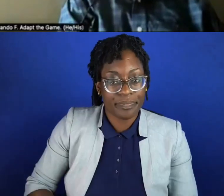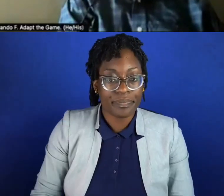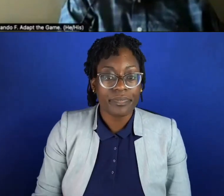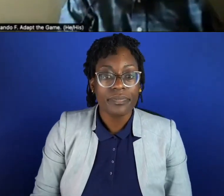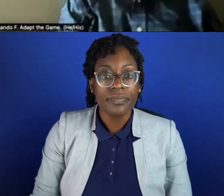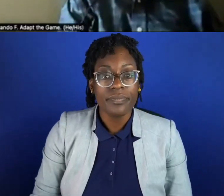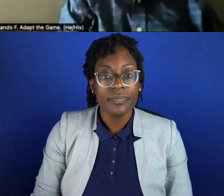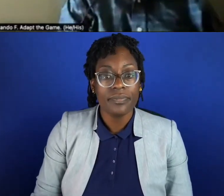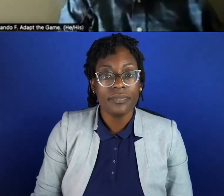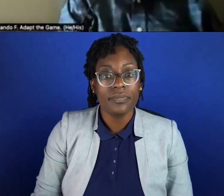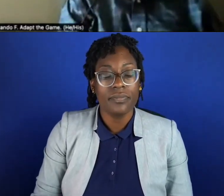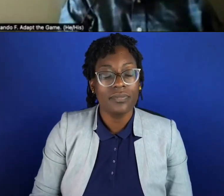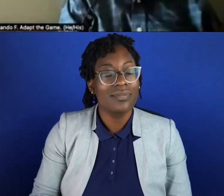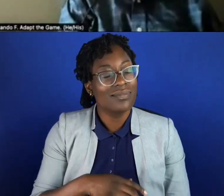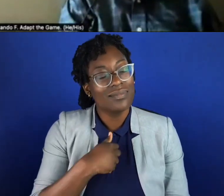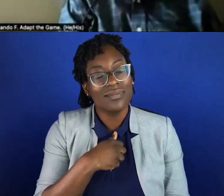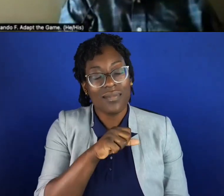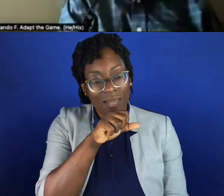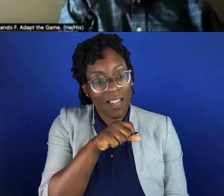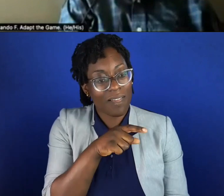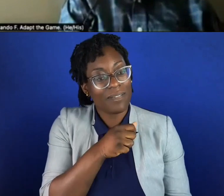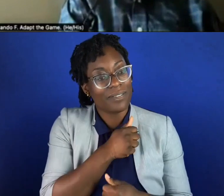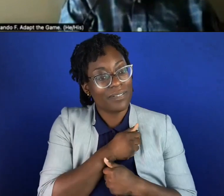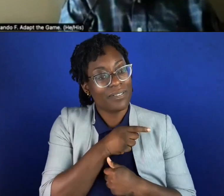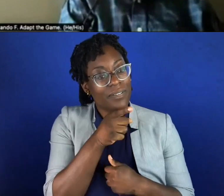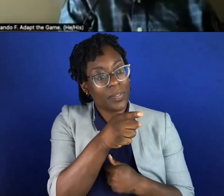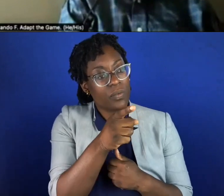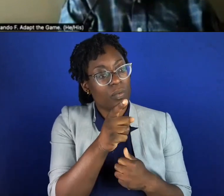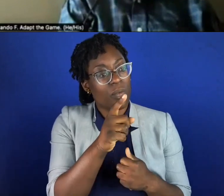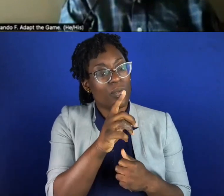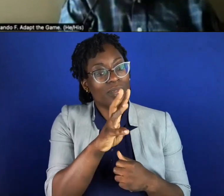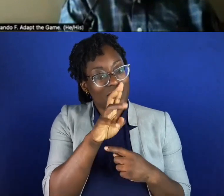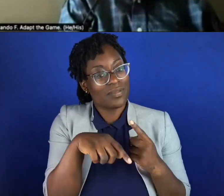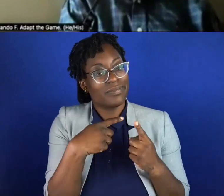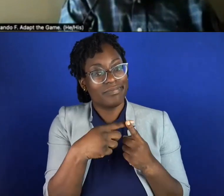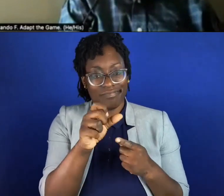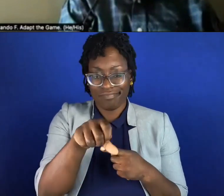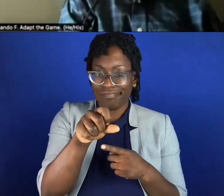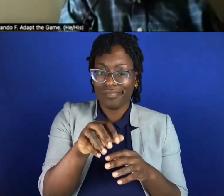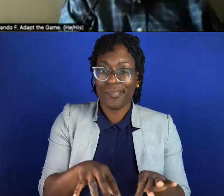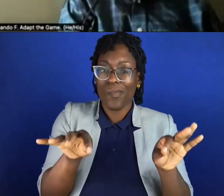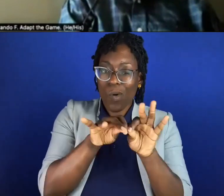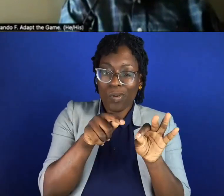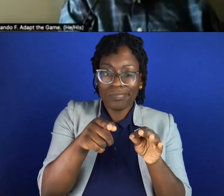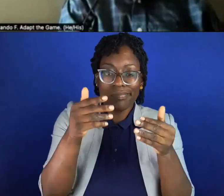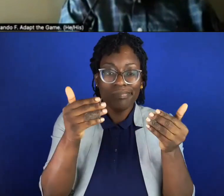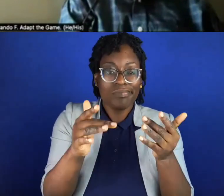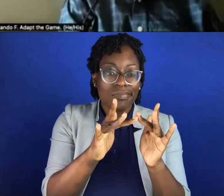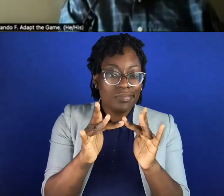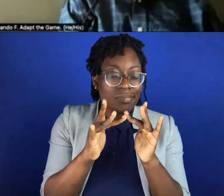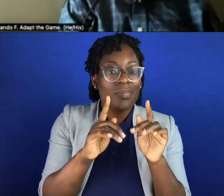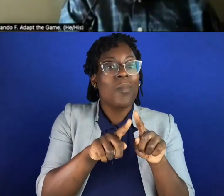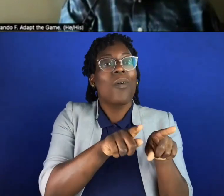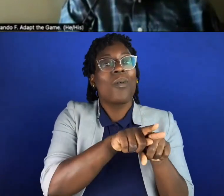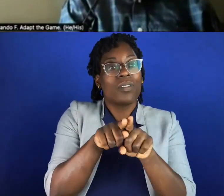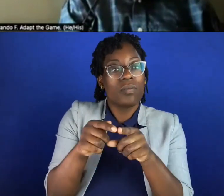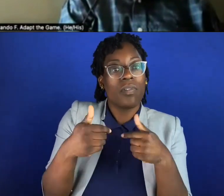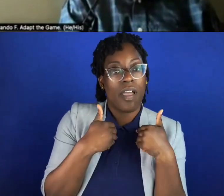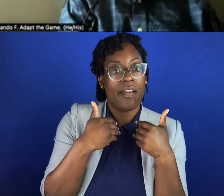I love that you not only spoke about how important networking is, but you gave step by step advice.